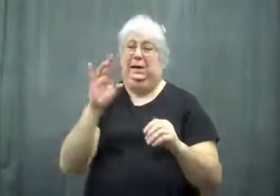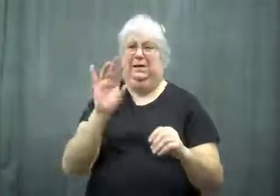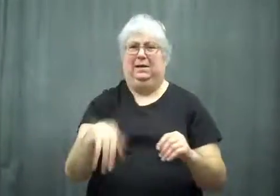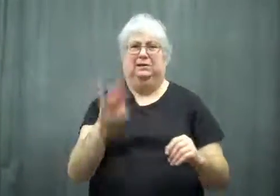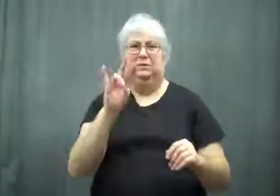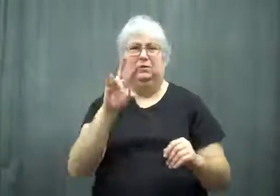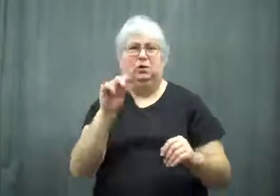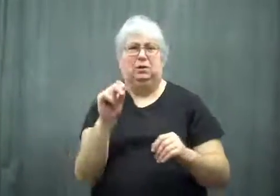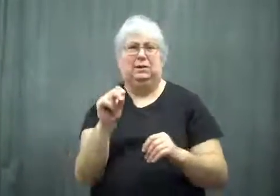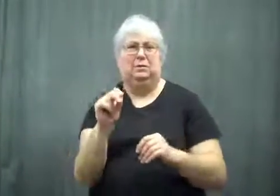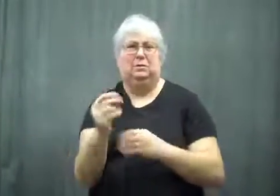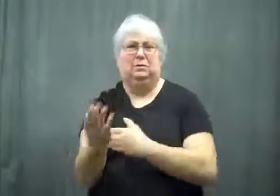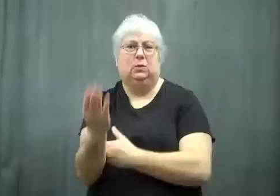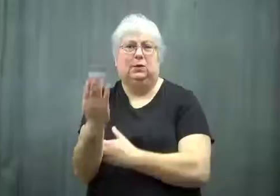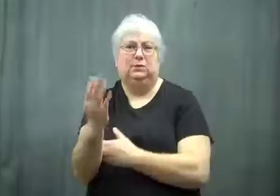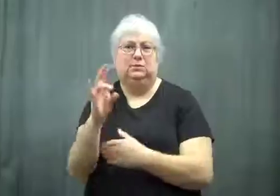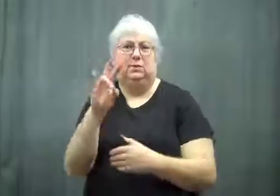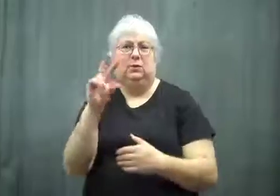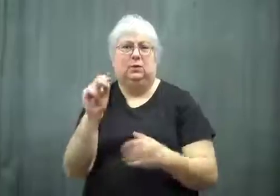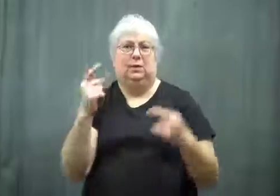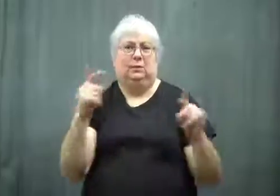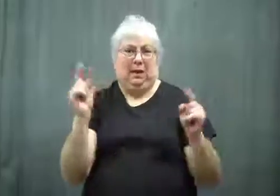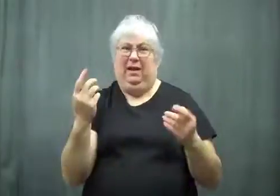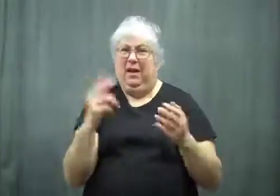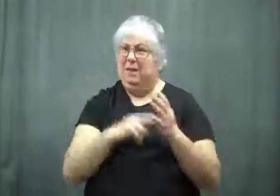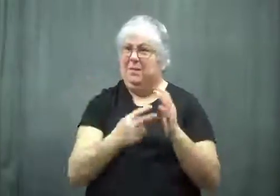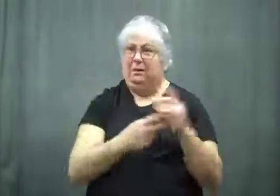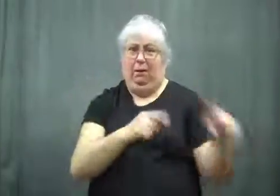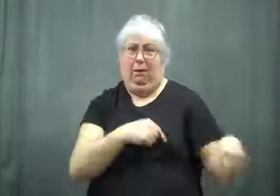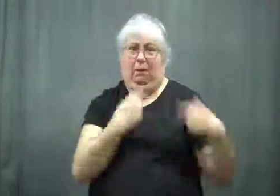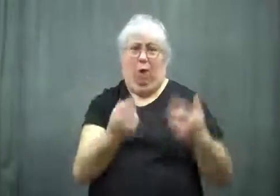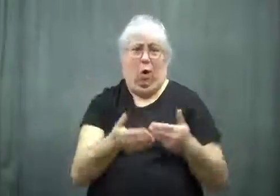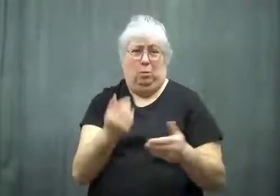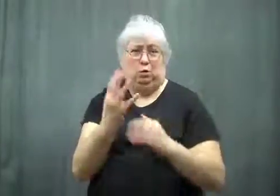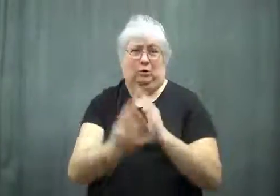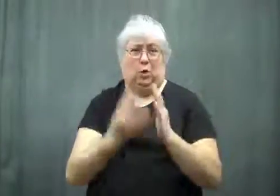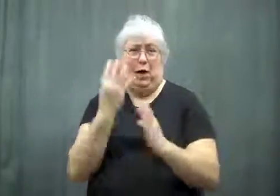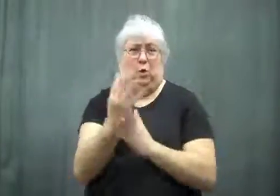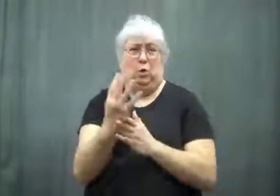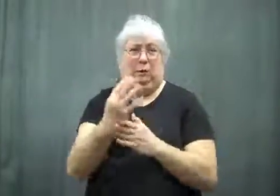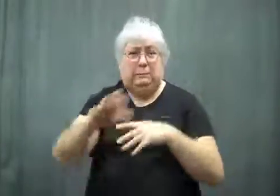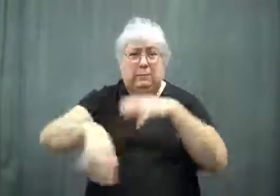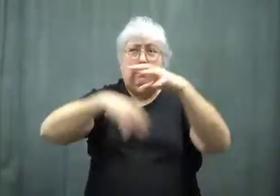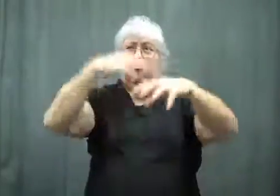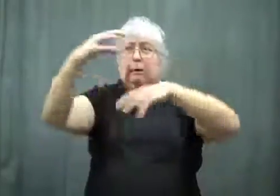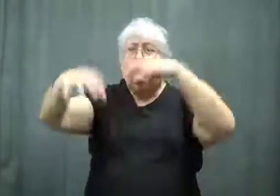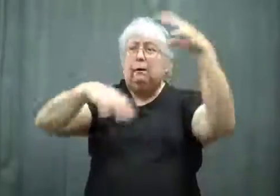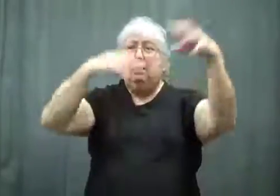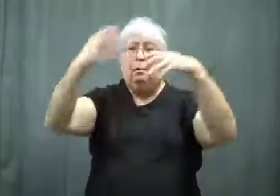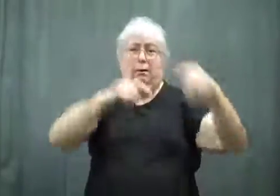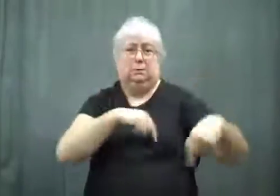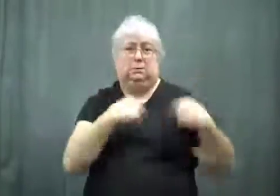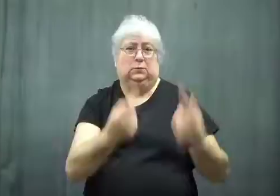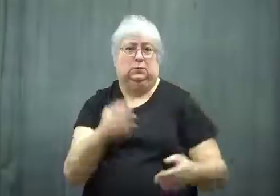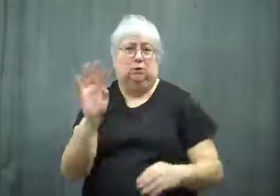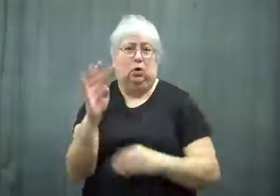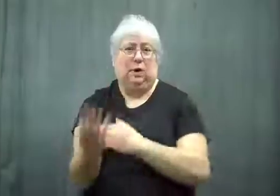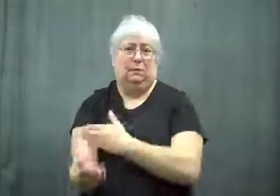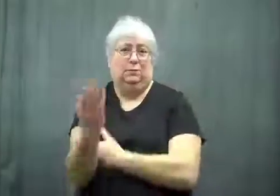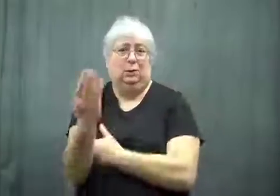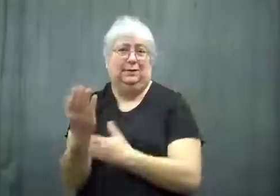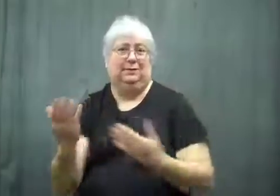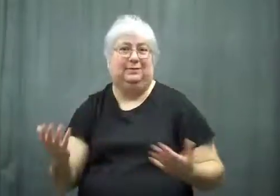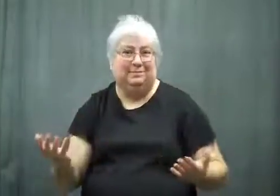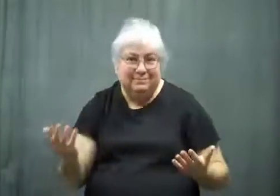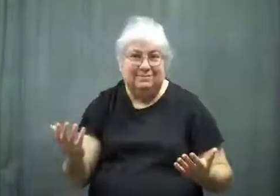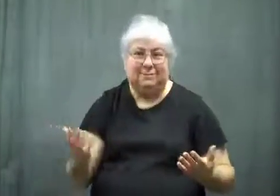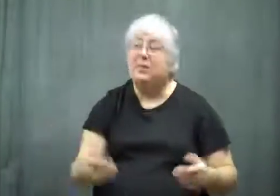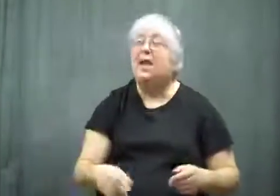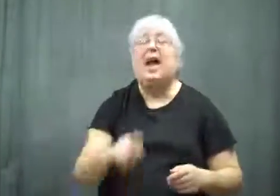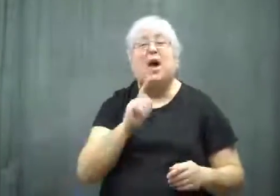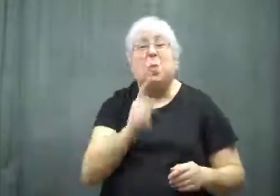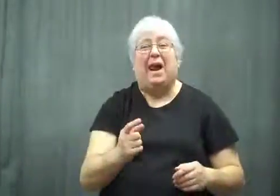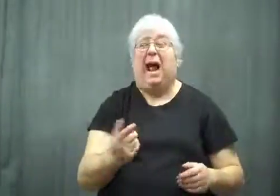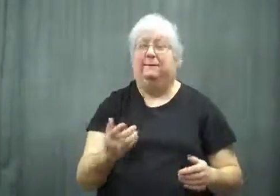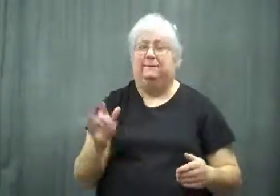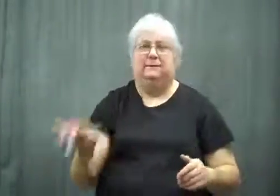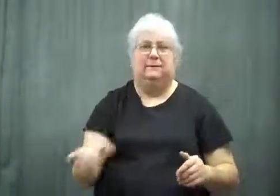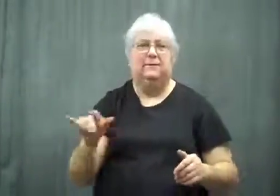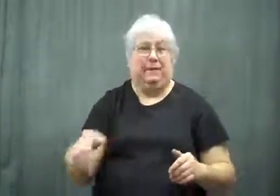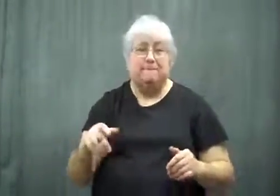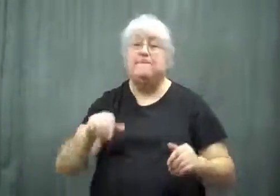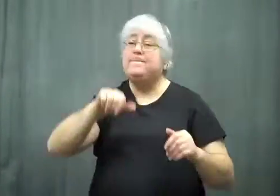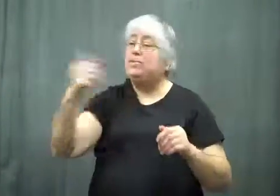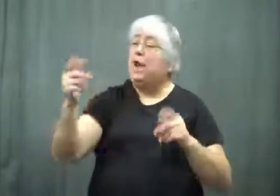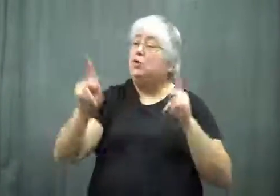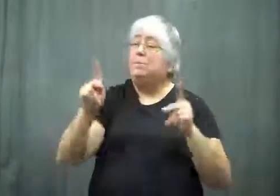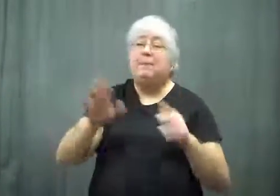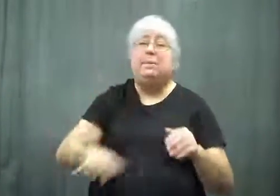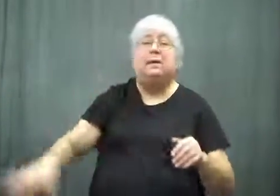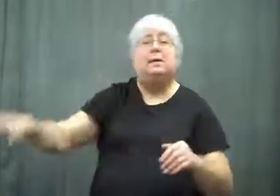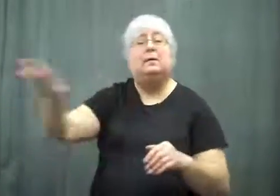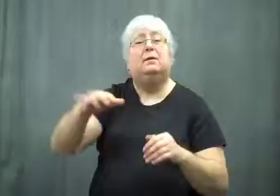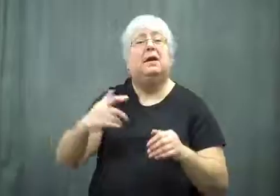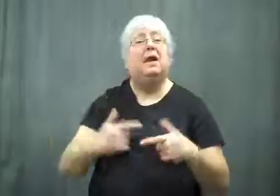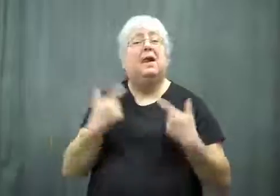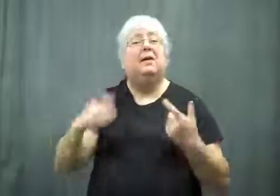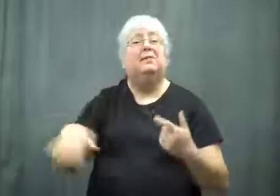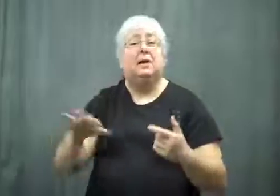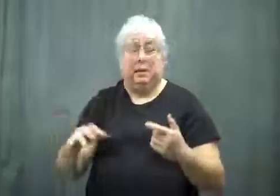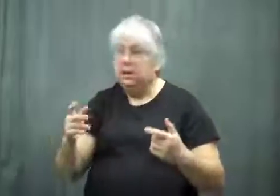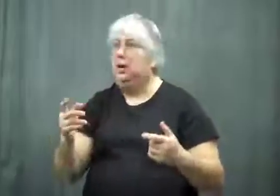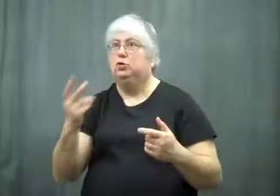That was at 7:30 am. By then, smoke had been filling the building for nearly 4 hours.